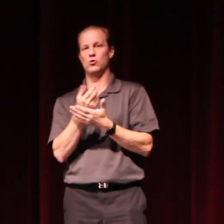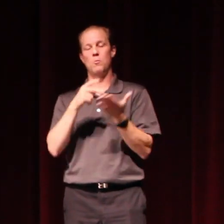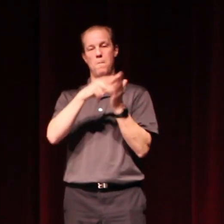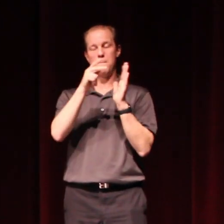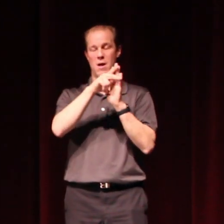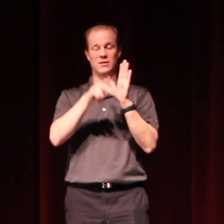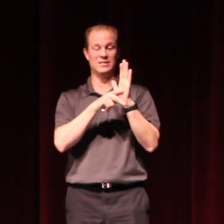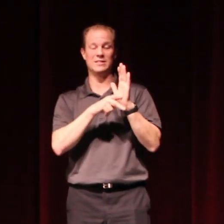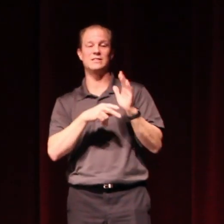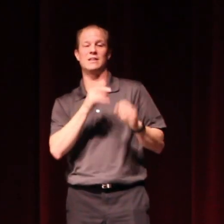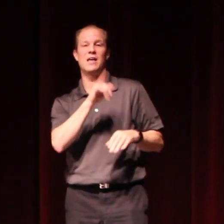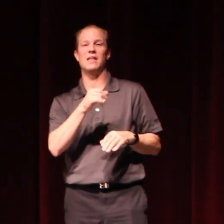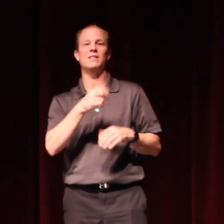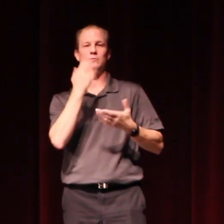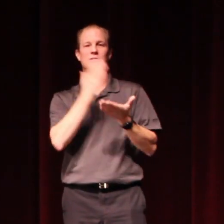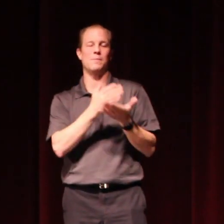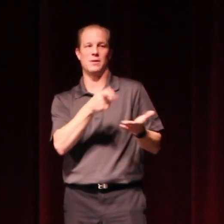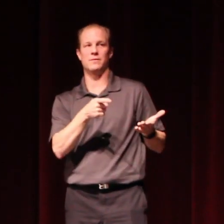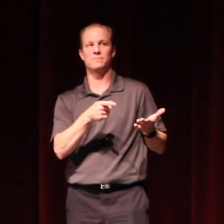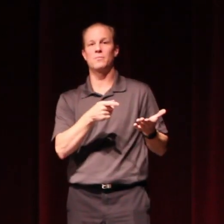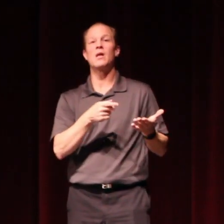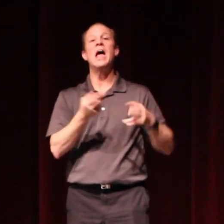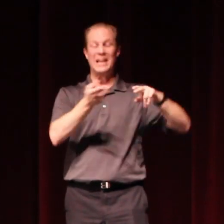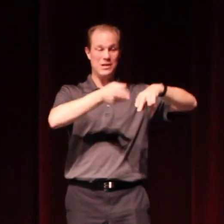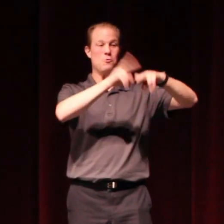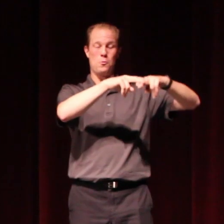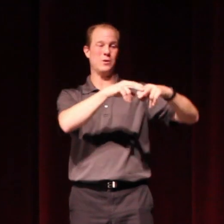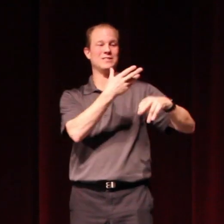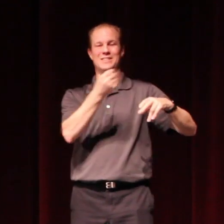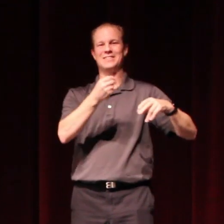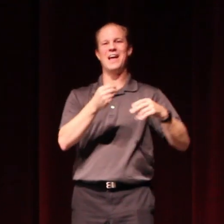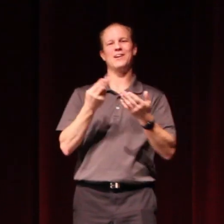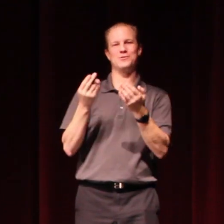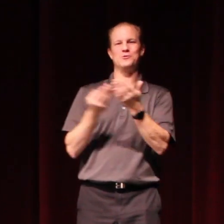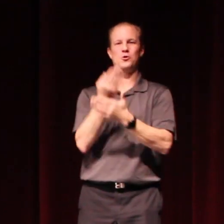would be an awesome result, if full college and middle college enrollment were a reality.